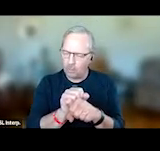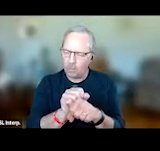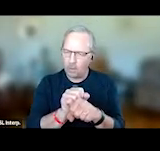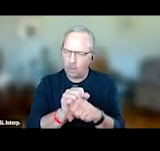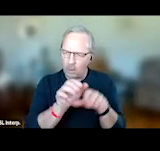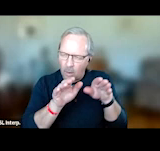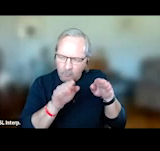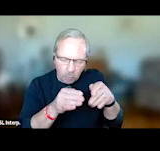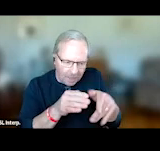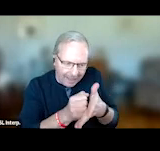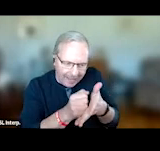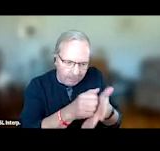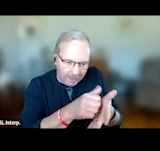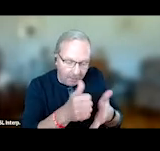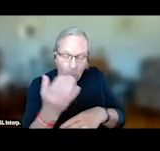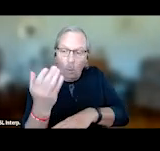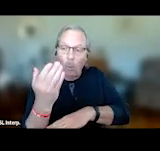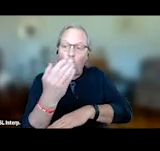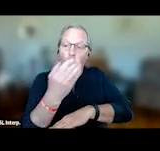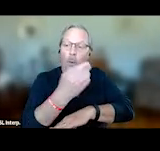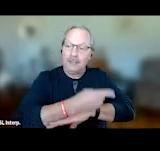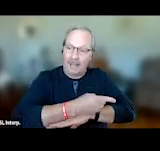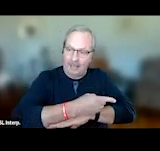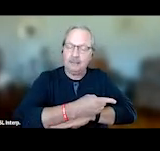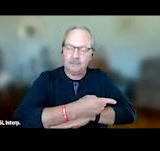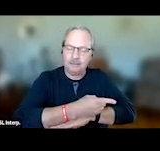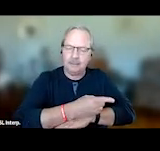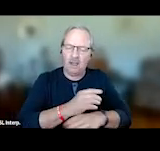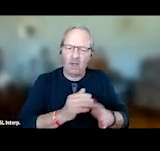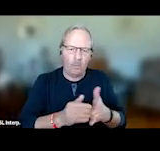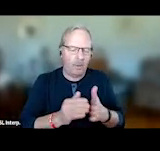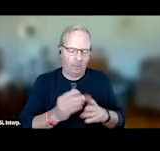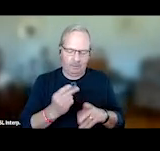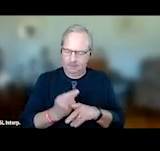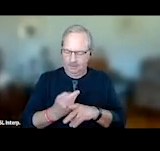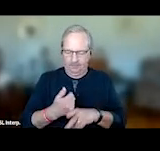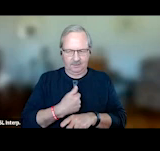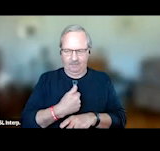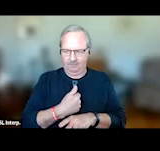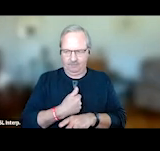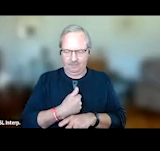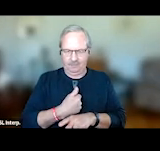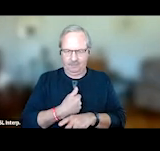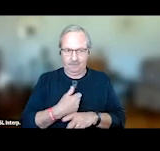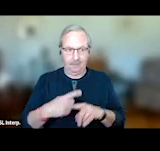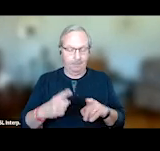others all day, and we often don't take care of ourselves. However, we really can't be effective if we don't